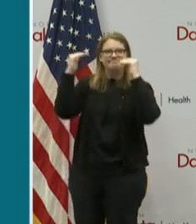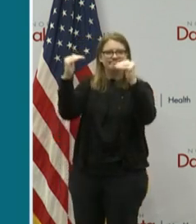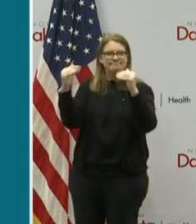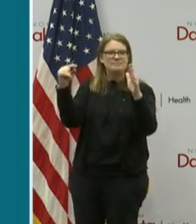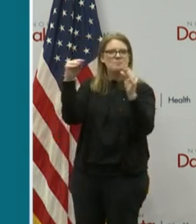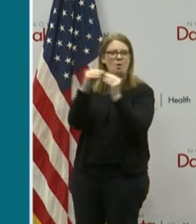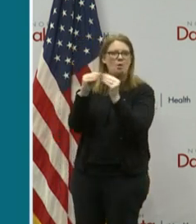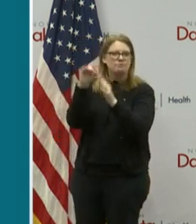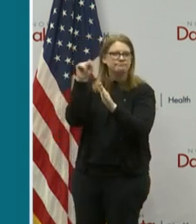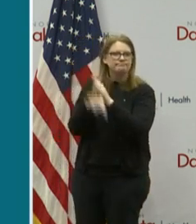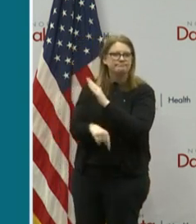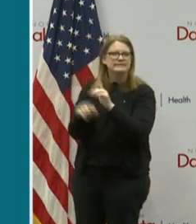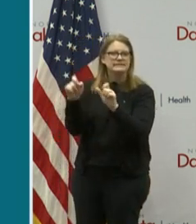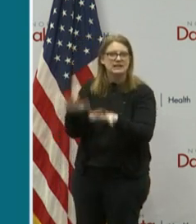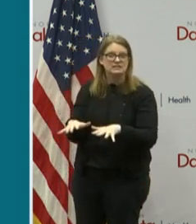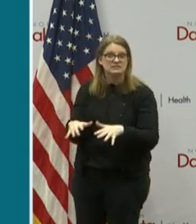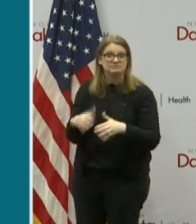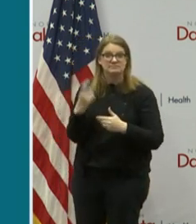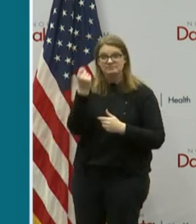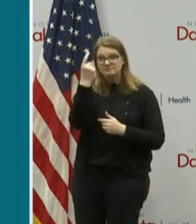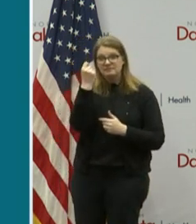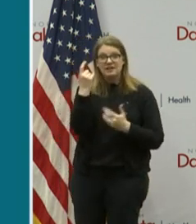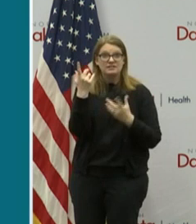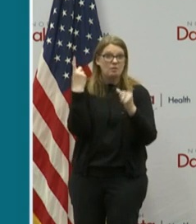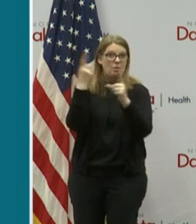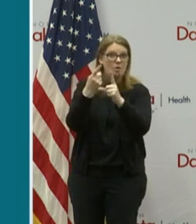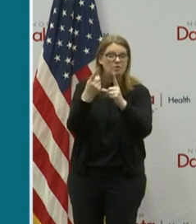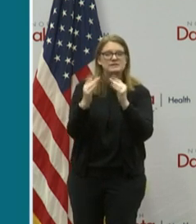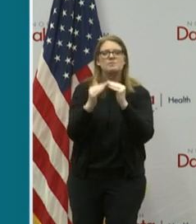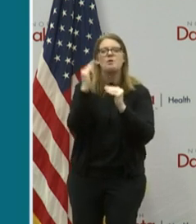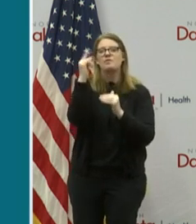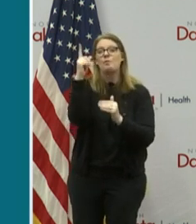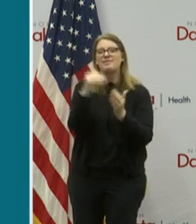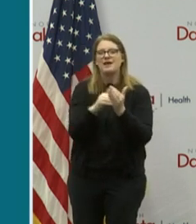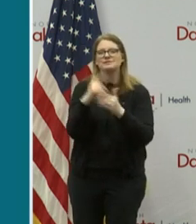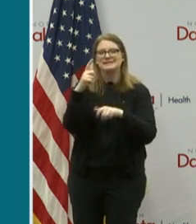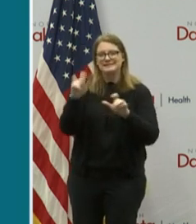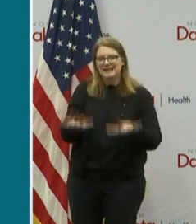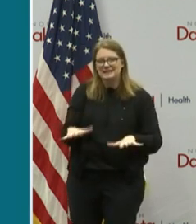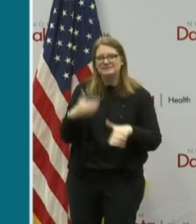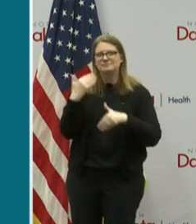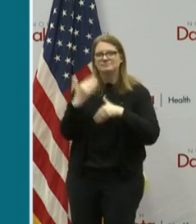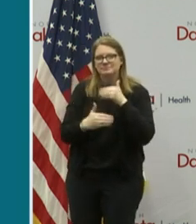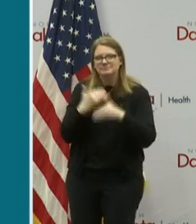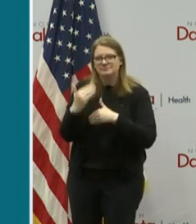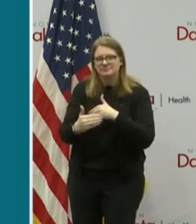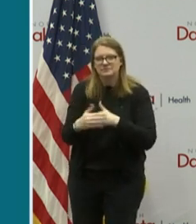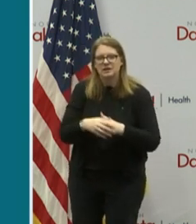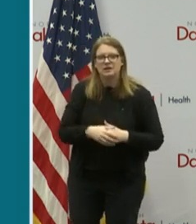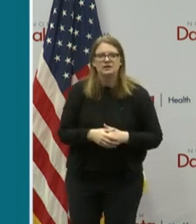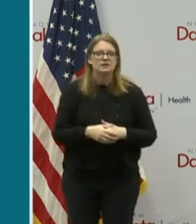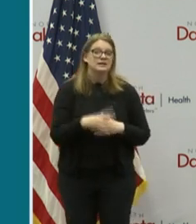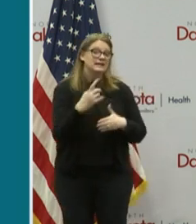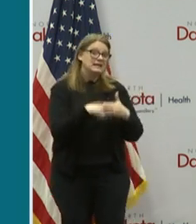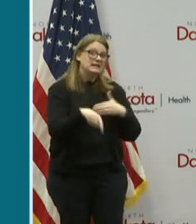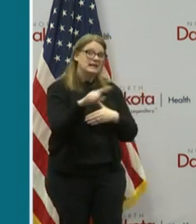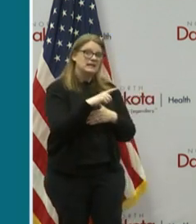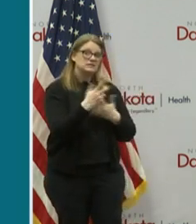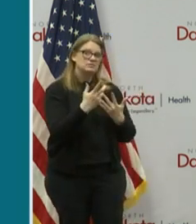LAB IN NORTH DAKOTA WE WILL CONTINUE TO MOVE THAT UP WITH THE GOAL OF GETTING INTO THE MORE THAN A THOUSAND A DAY.